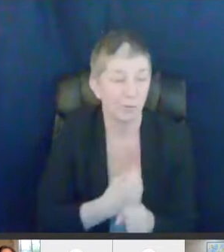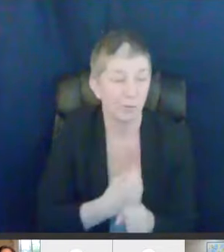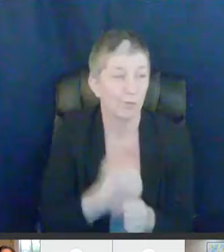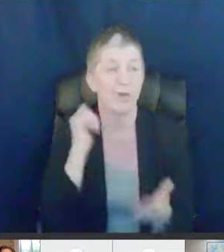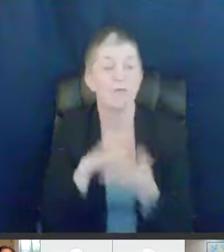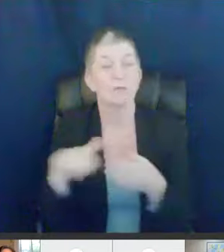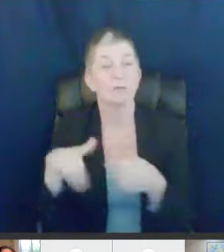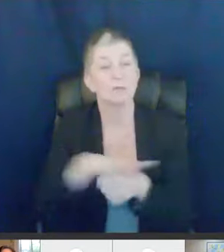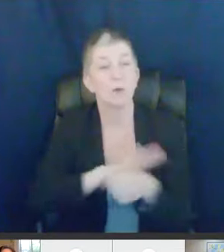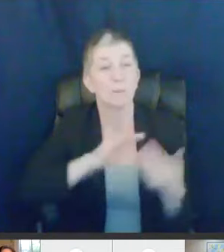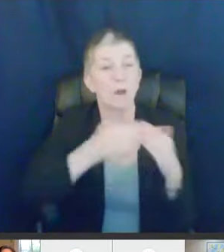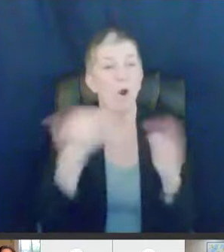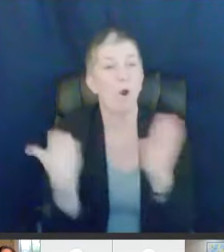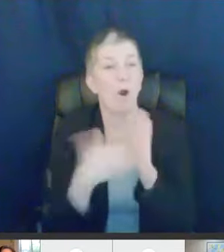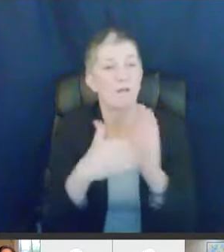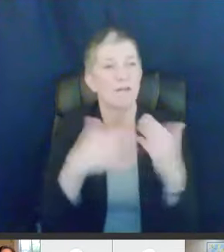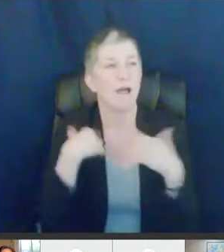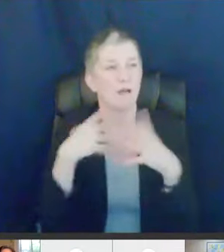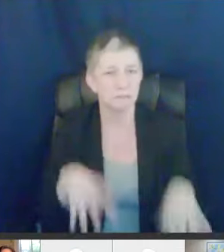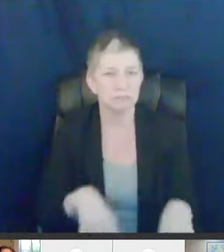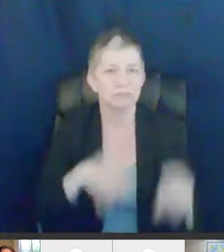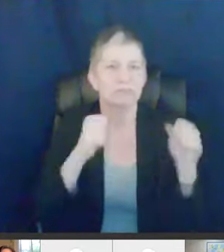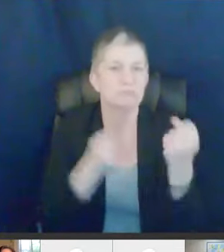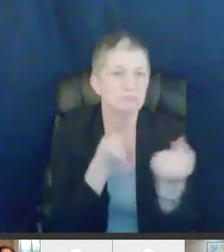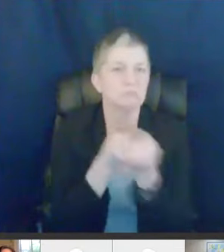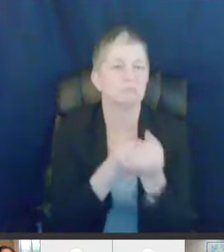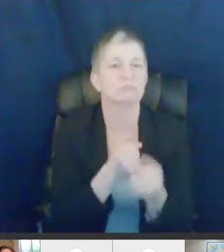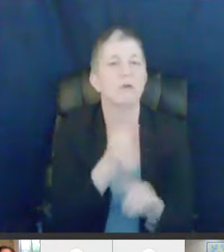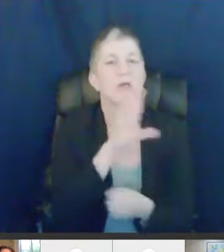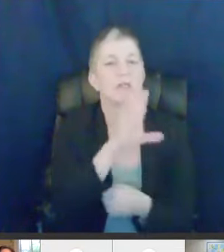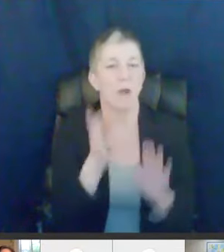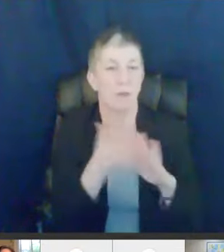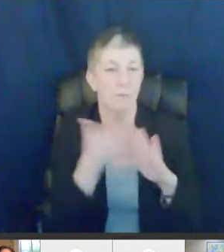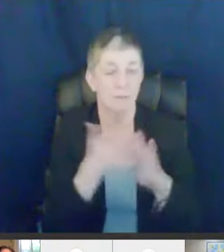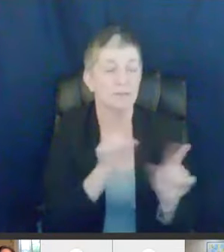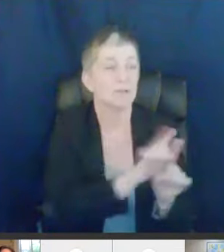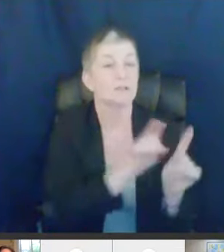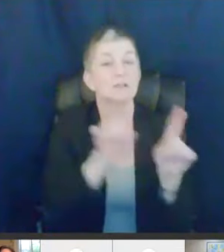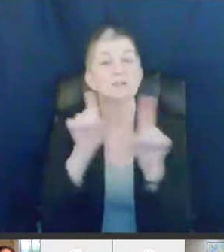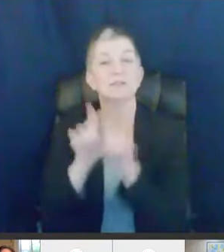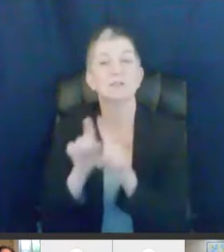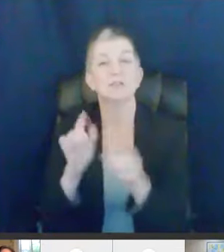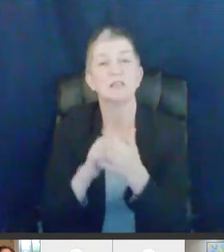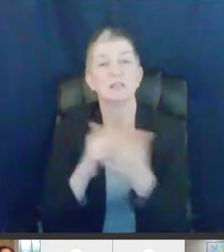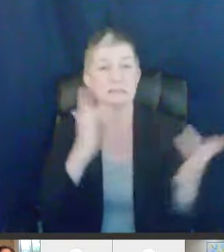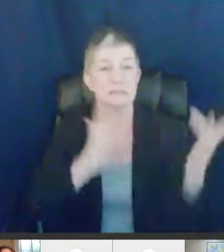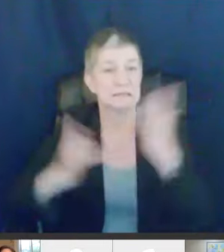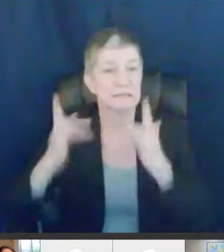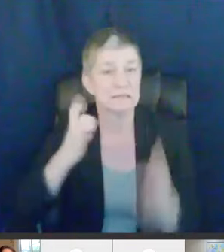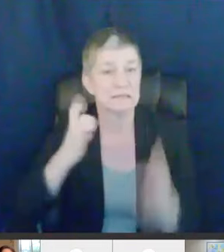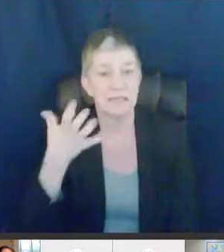often have to step in to subsidize their operations in addition there's a shortage of EMTs and paramedics in our EMS workforce